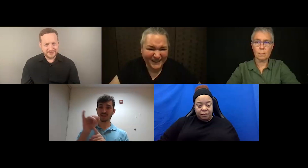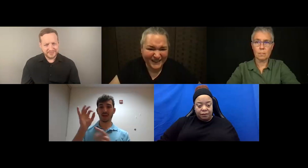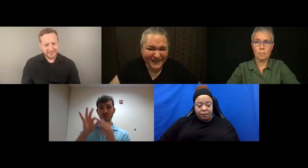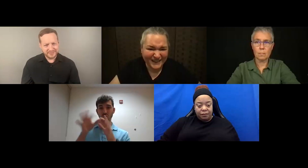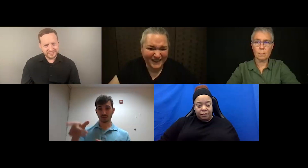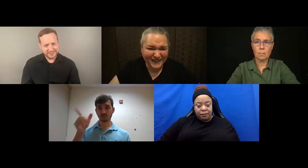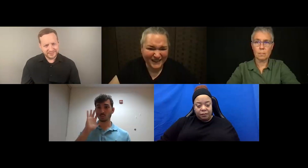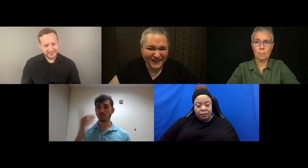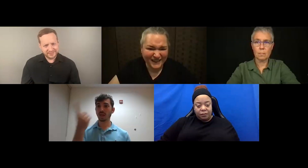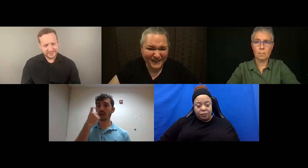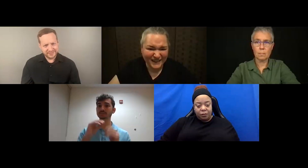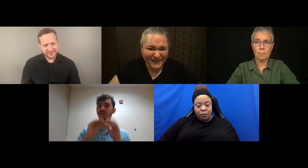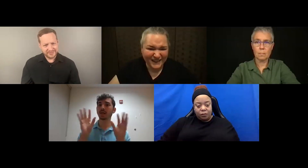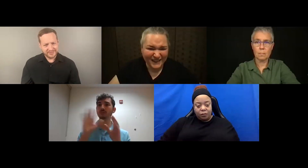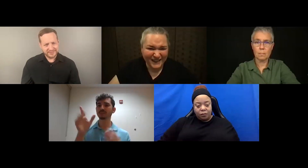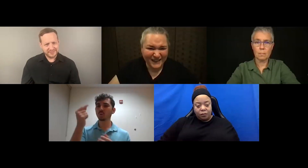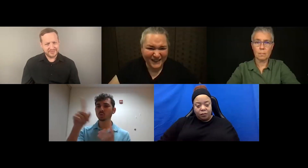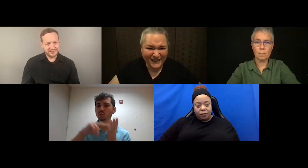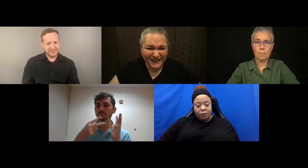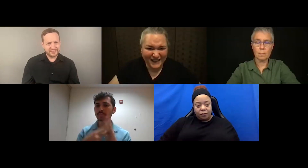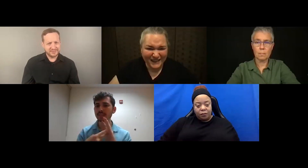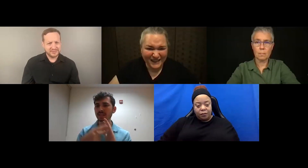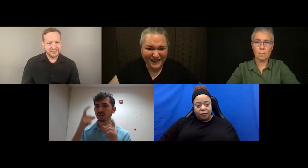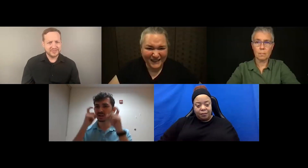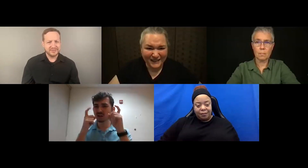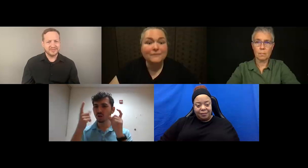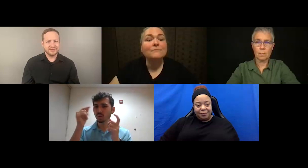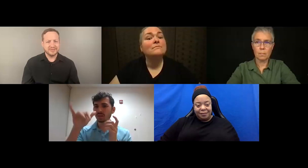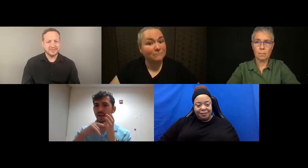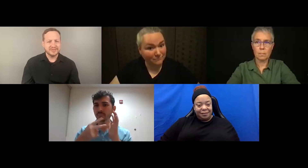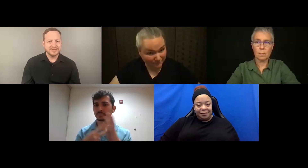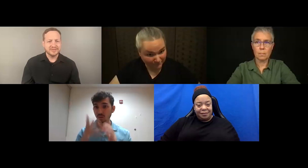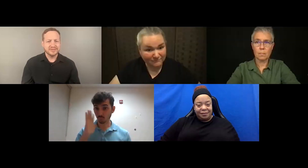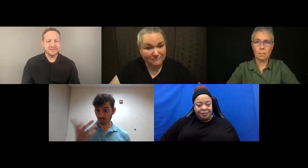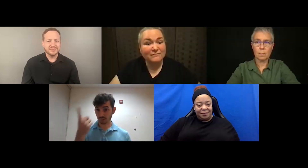Yoel: You know how interpreters ask us for clarification? "What does this mean?"